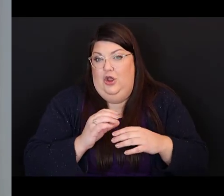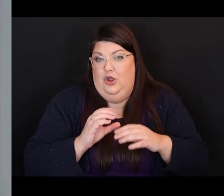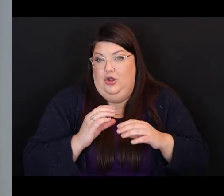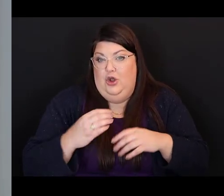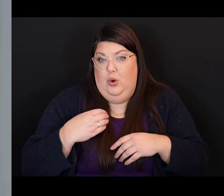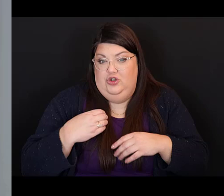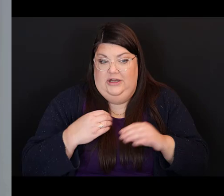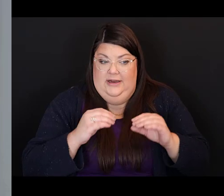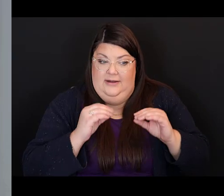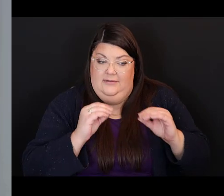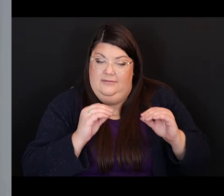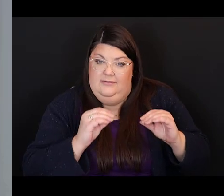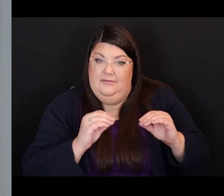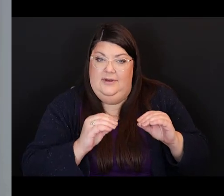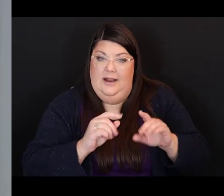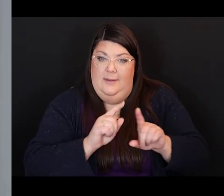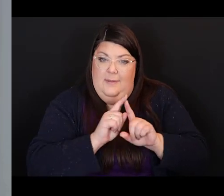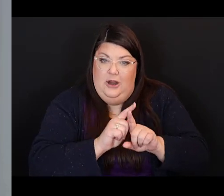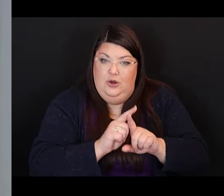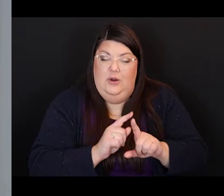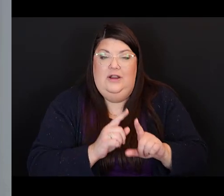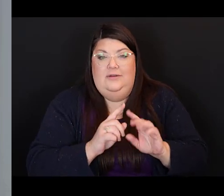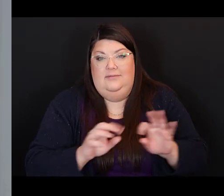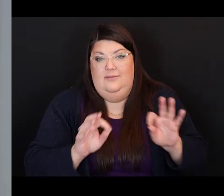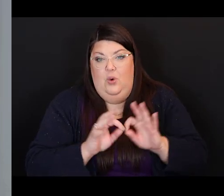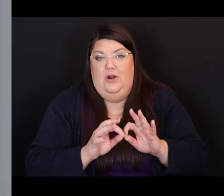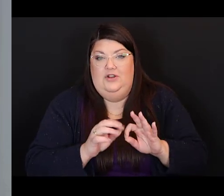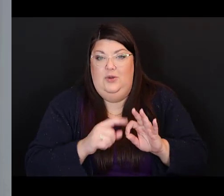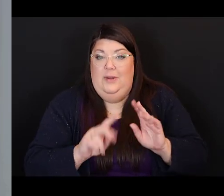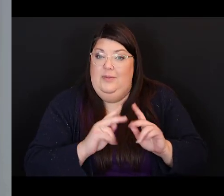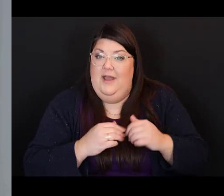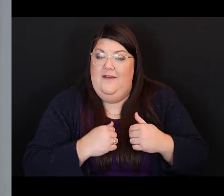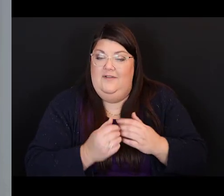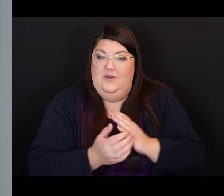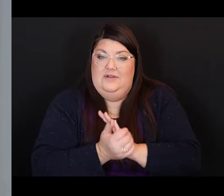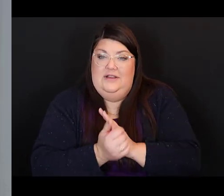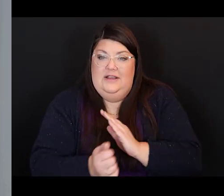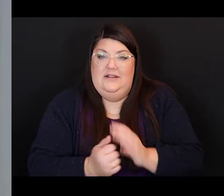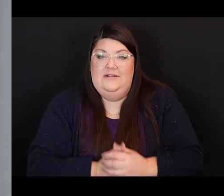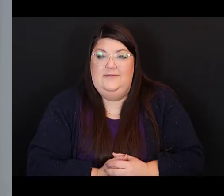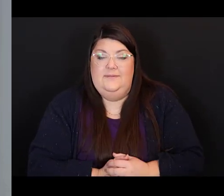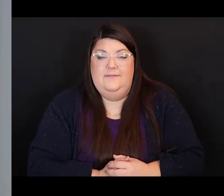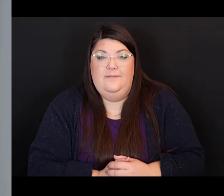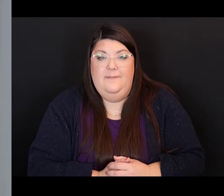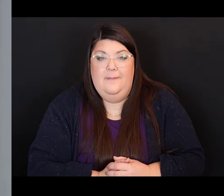coaching and mentoring is critical so that folks have the skill sets. And as you said Heather,